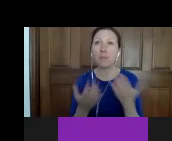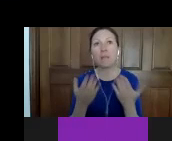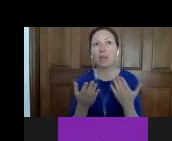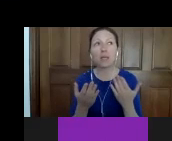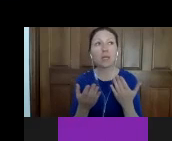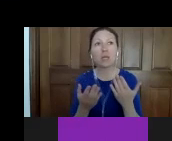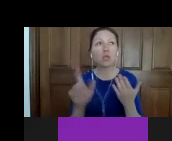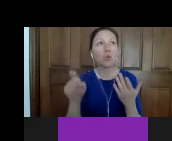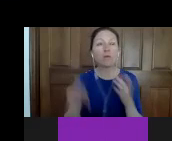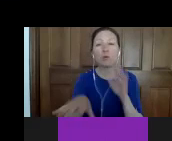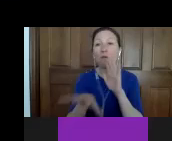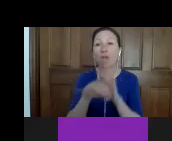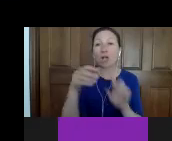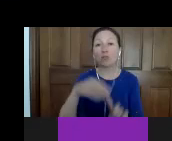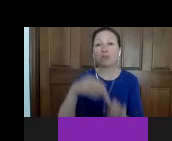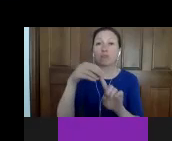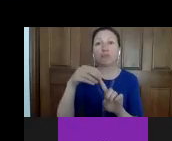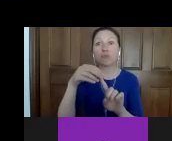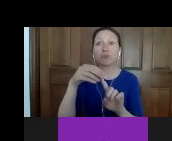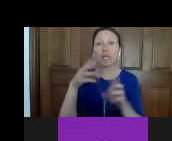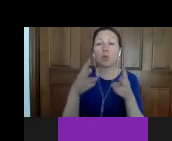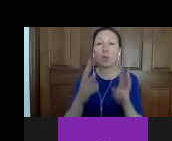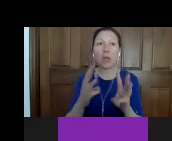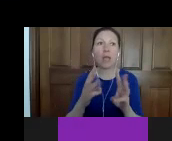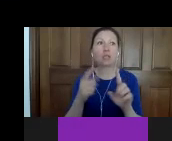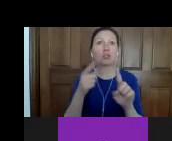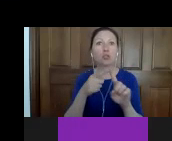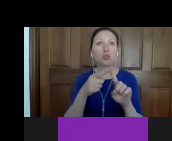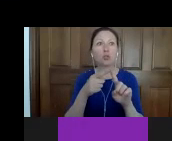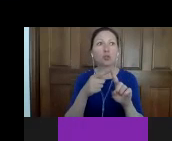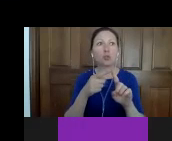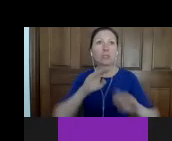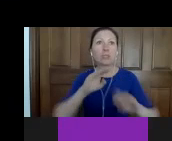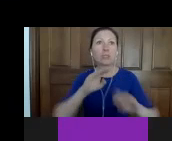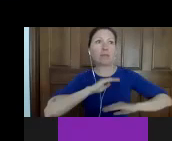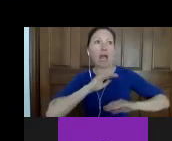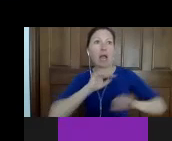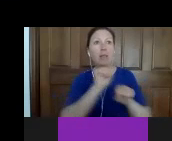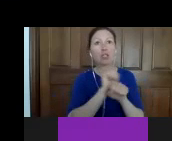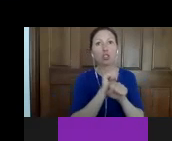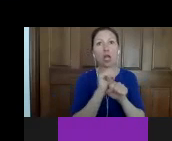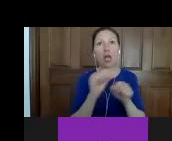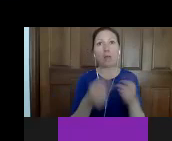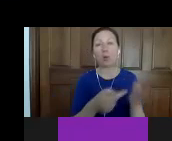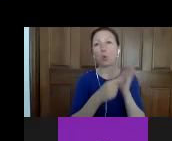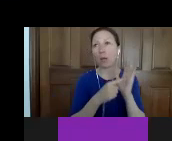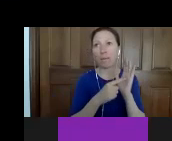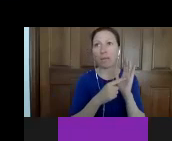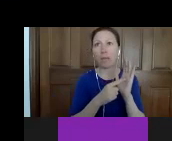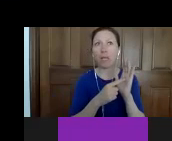could do that job with a accommodation or rather look for the accommodations that you